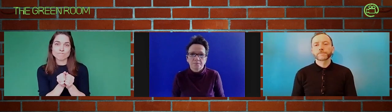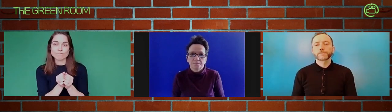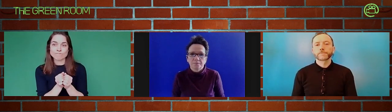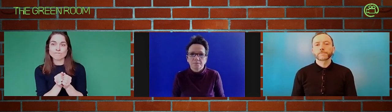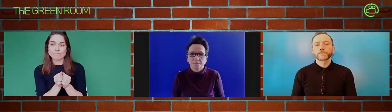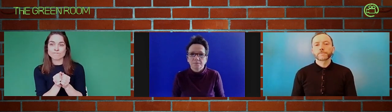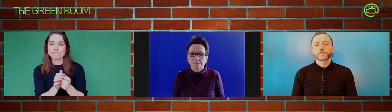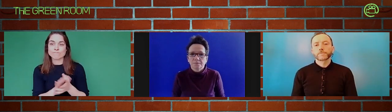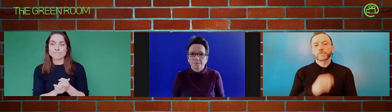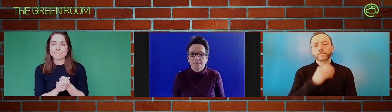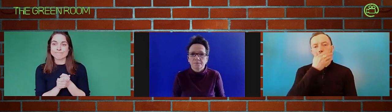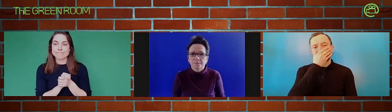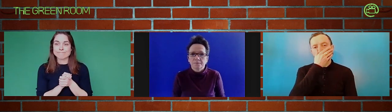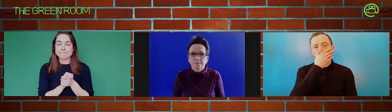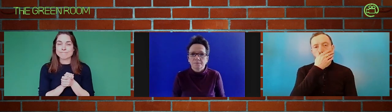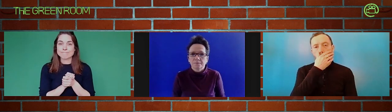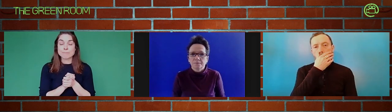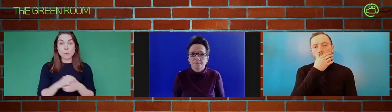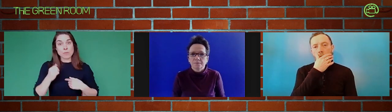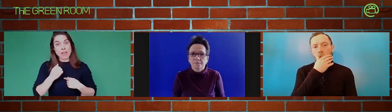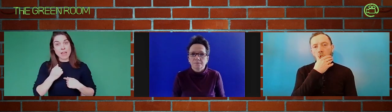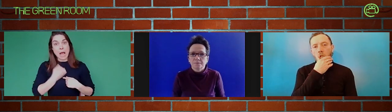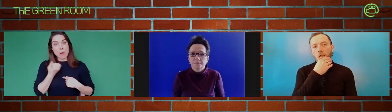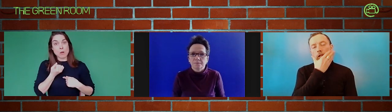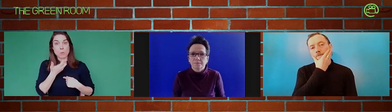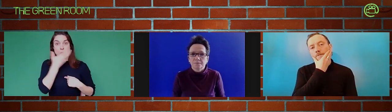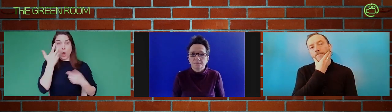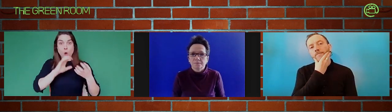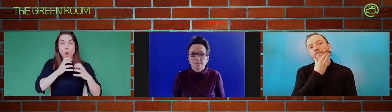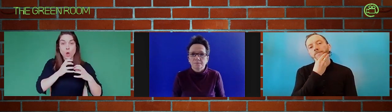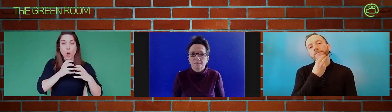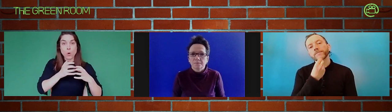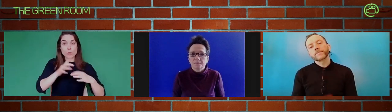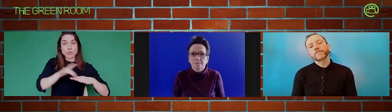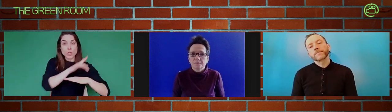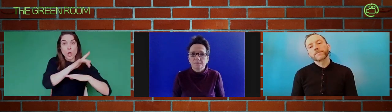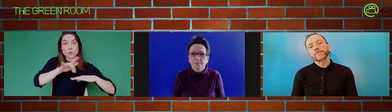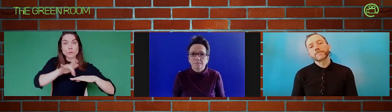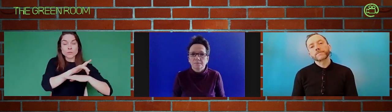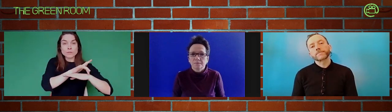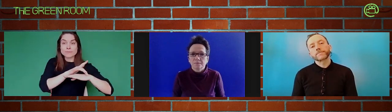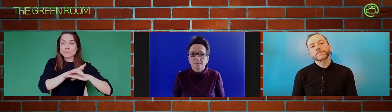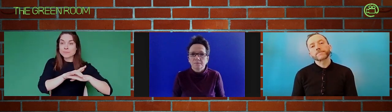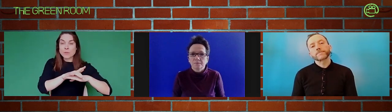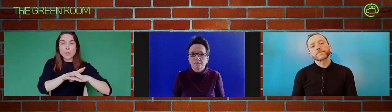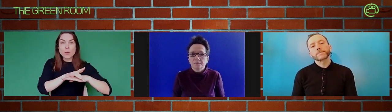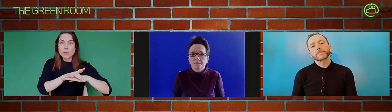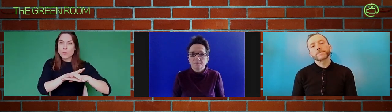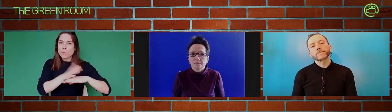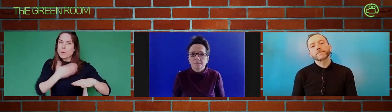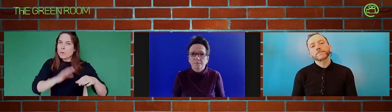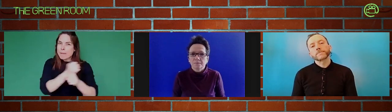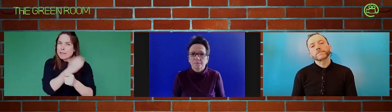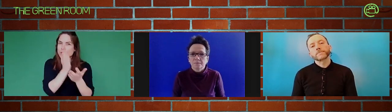we always say with our shows. We want the access to to dictate or - so the show will - sorry really